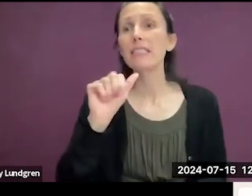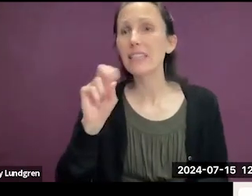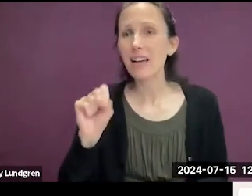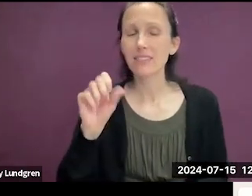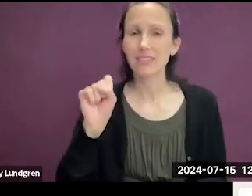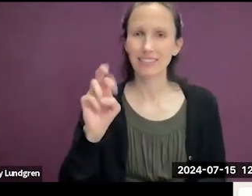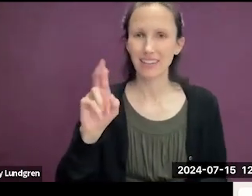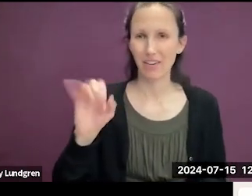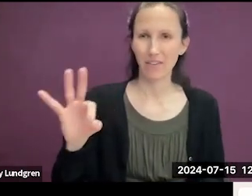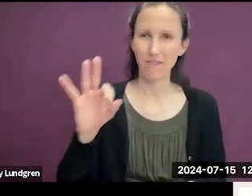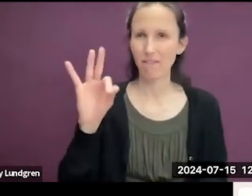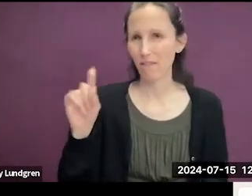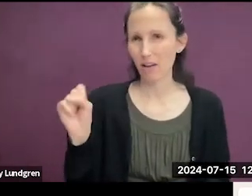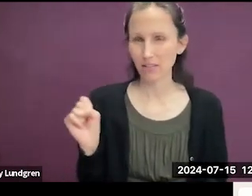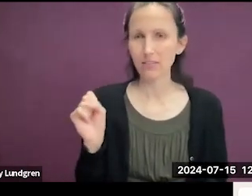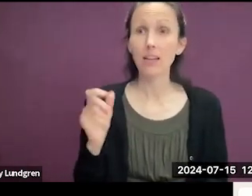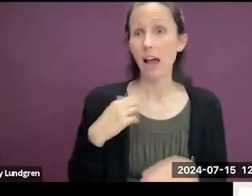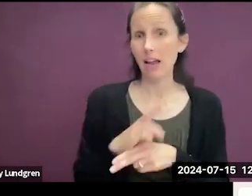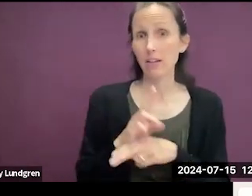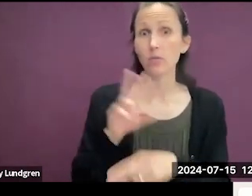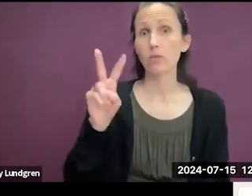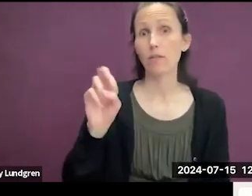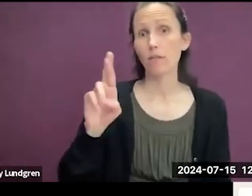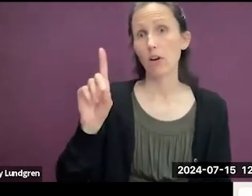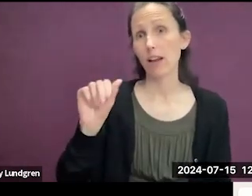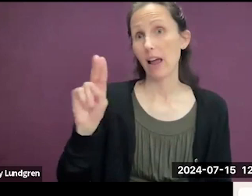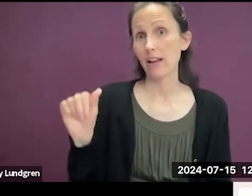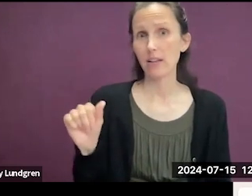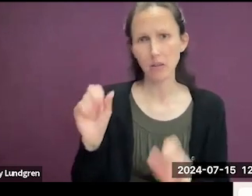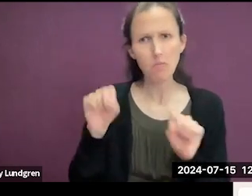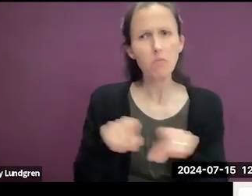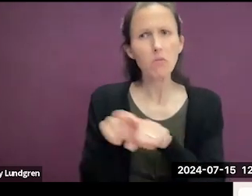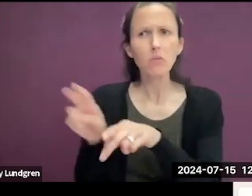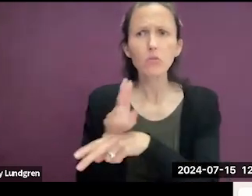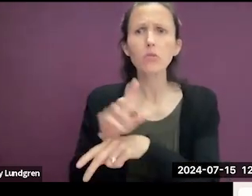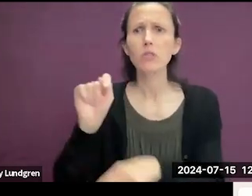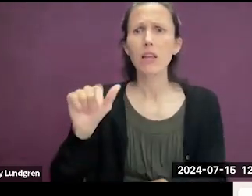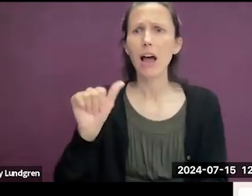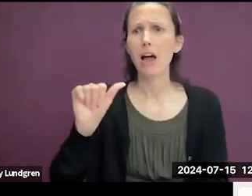but some other examples are Tahoma, Arial, and Lucida Sans. I'd say those are some